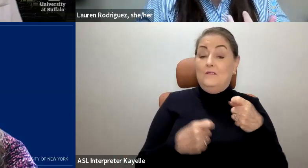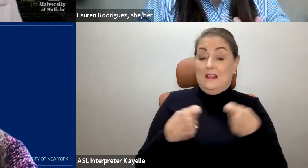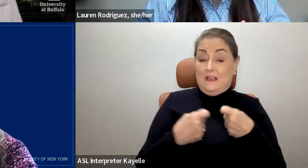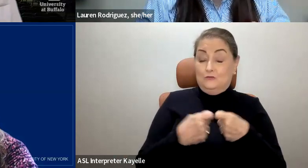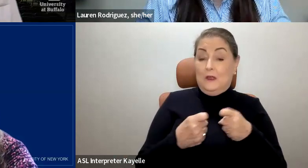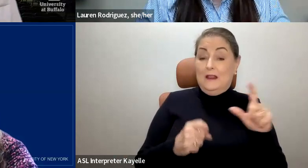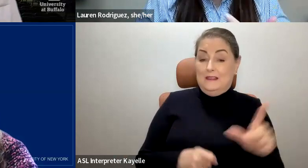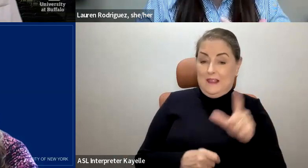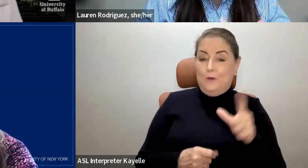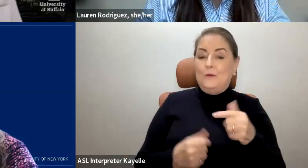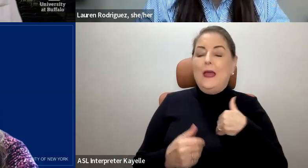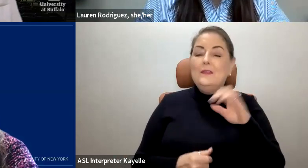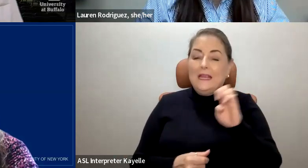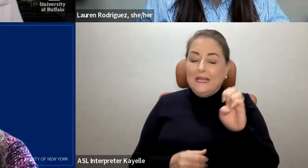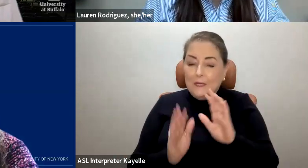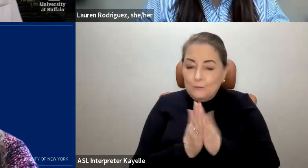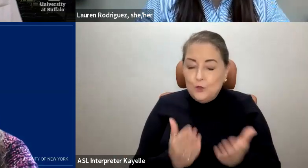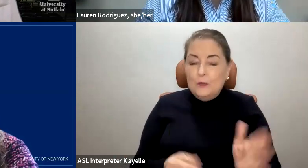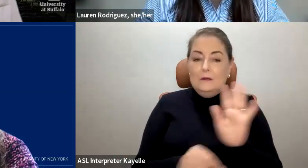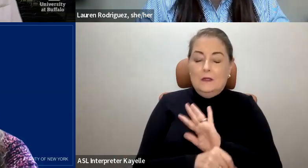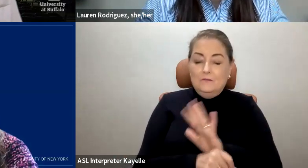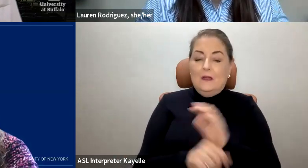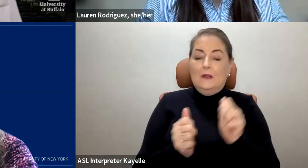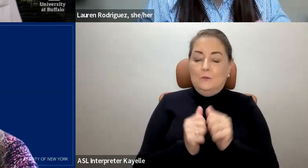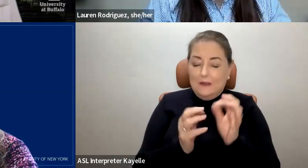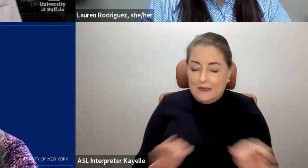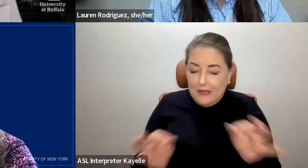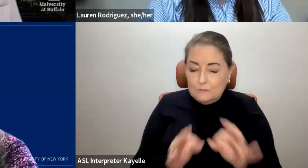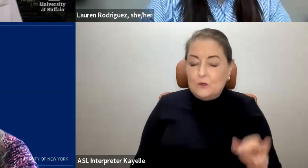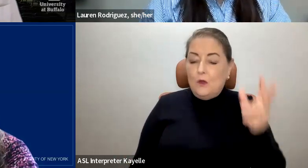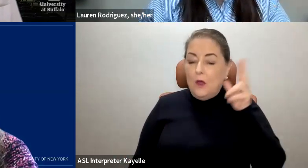the ebooks, the films with captioning and audio descriptions. And then they could if not, they could